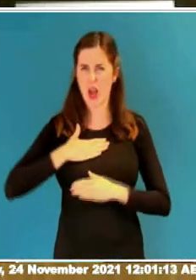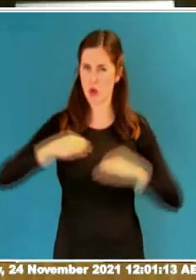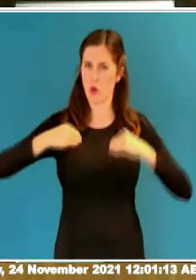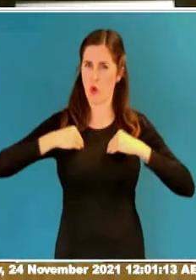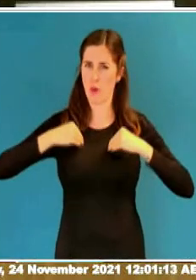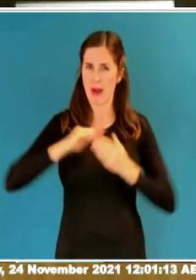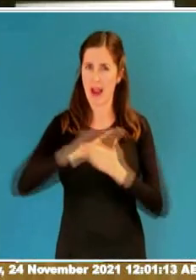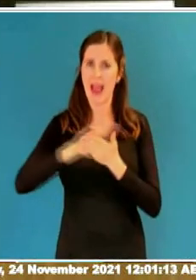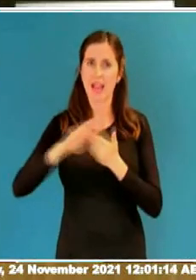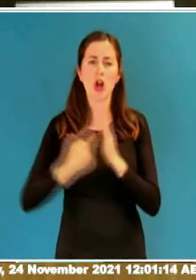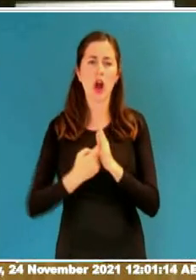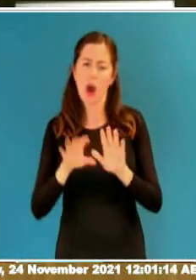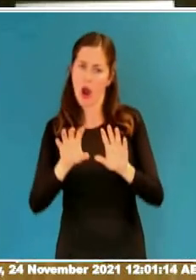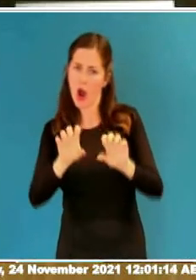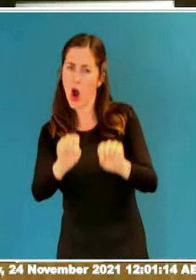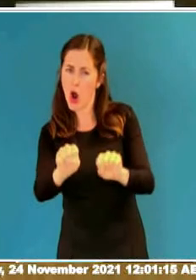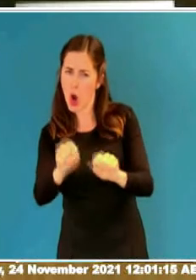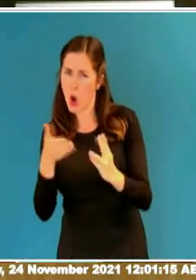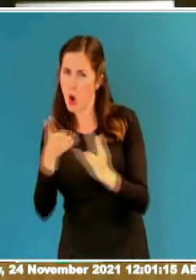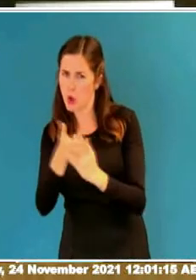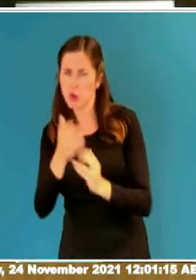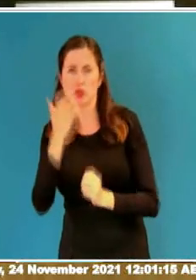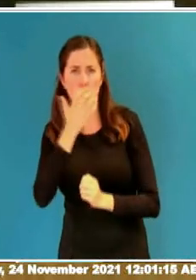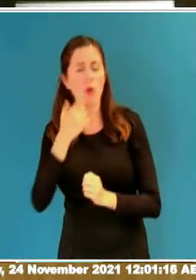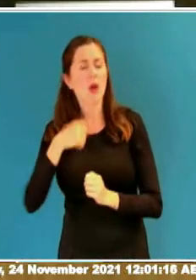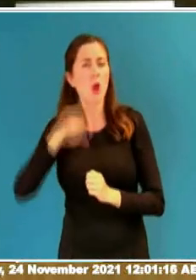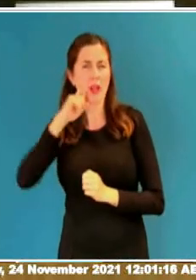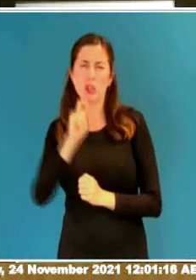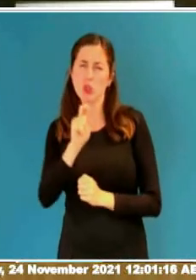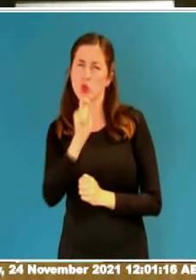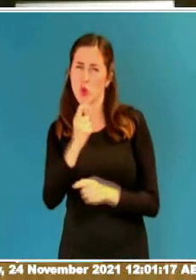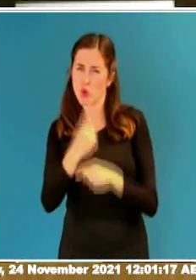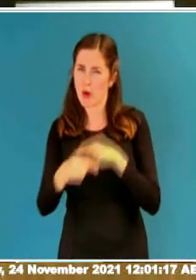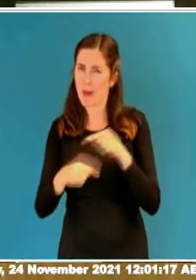Thank you, we will come to the detail of what you do in a moment, I really